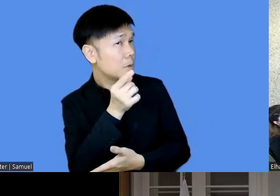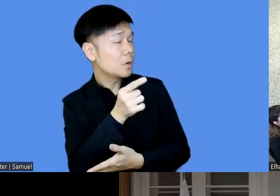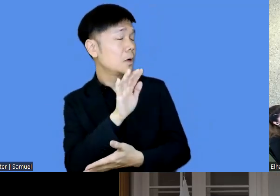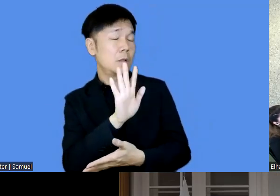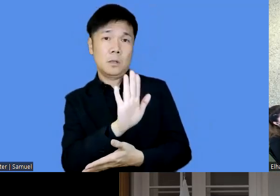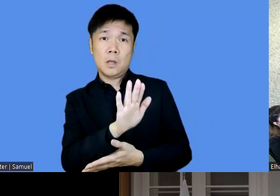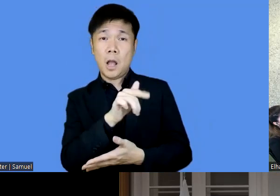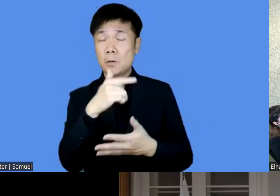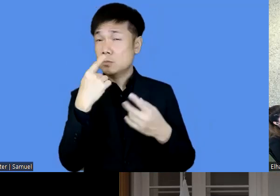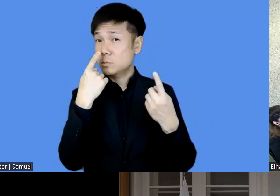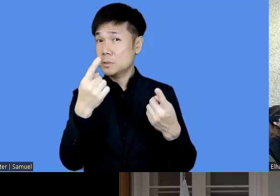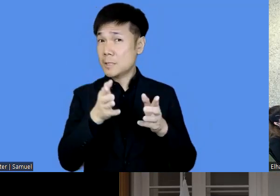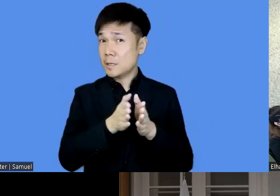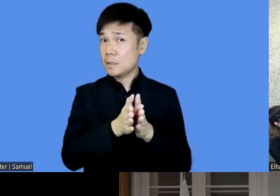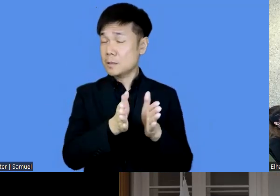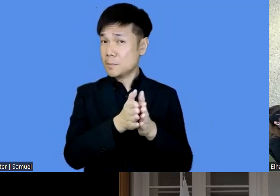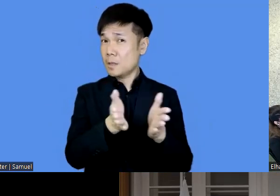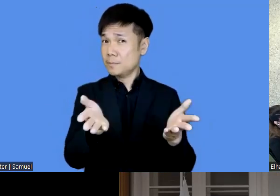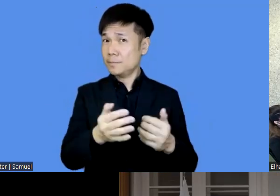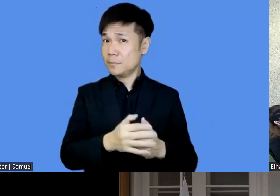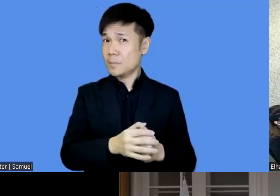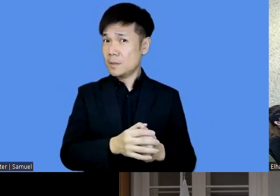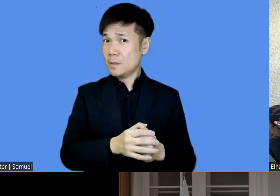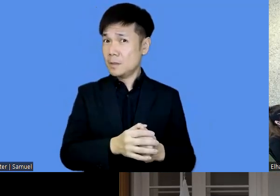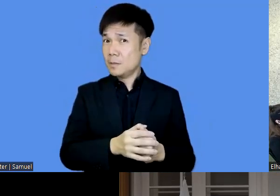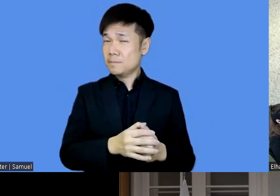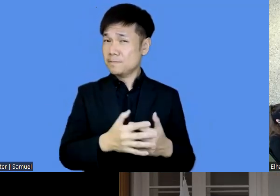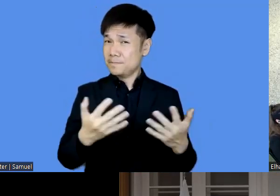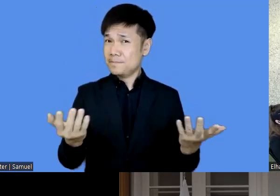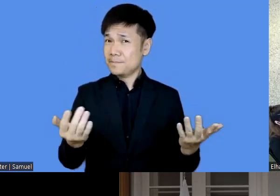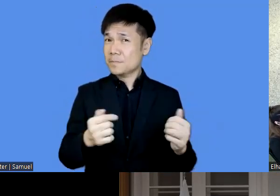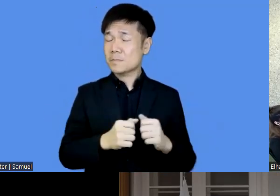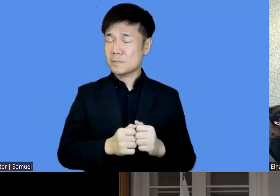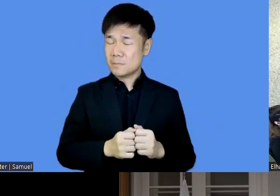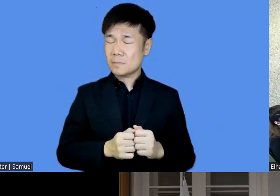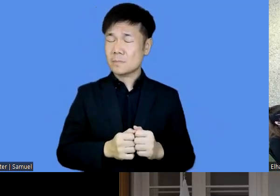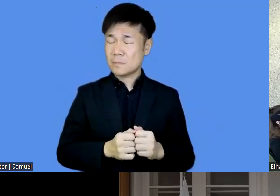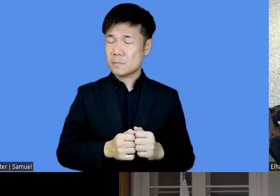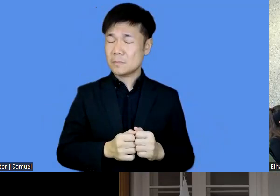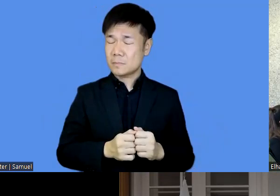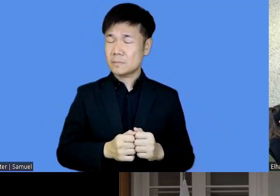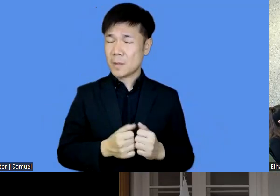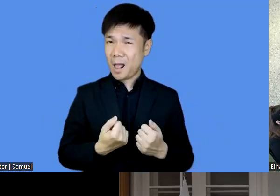from how different things impact like have a reinforcing impact, how that exact cycle